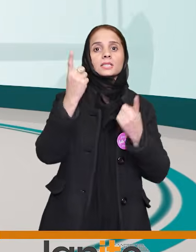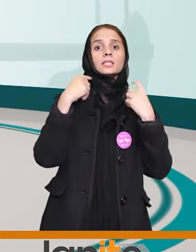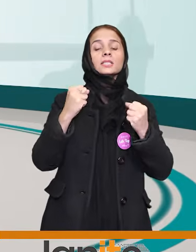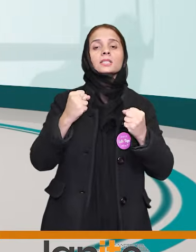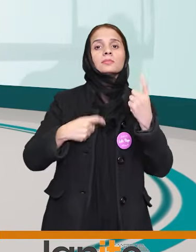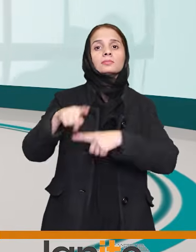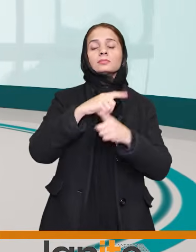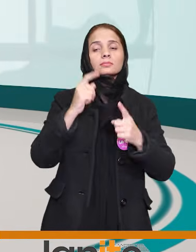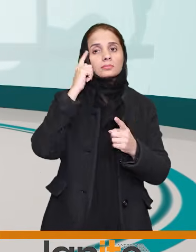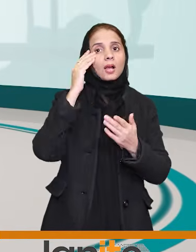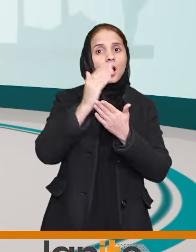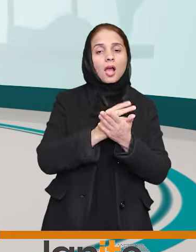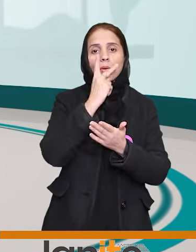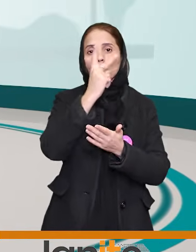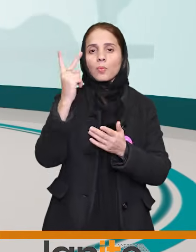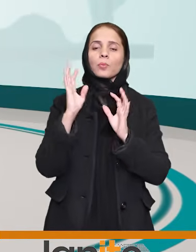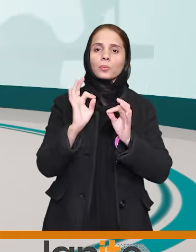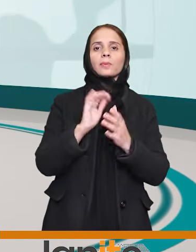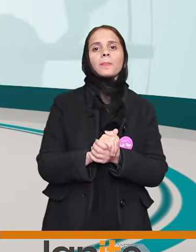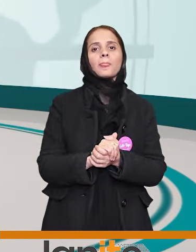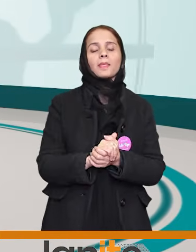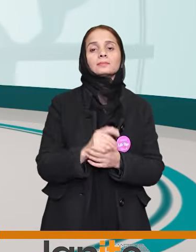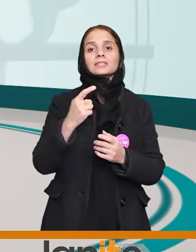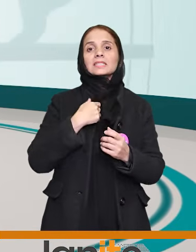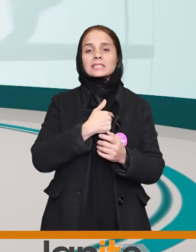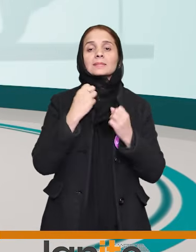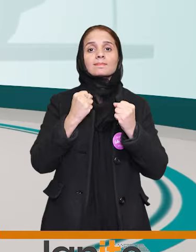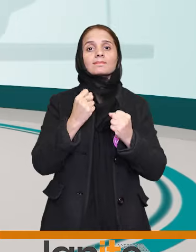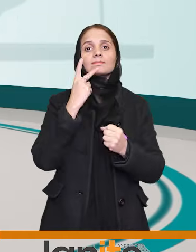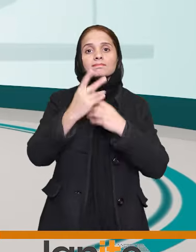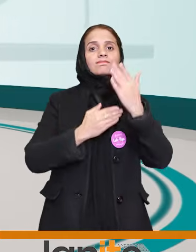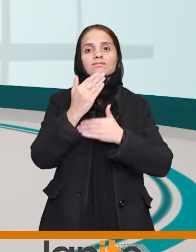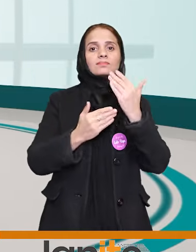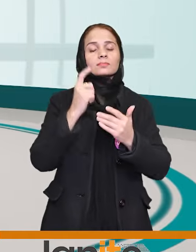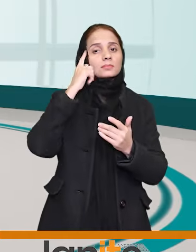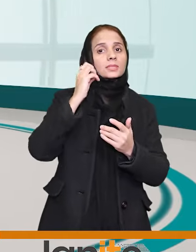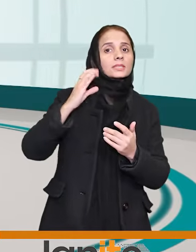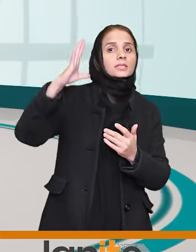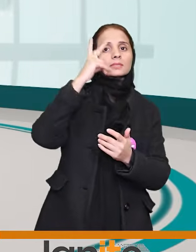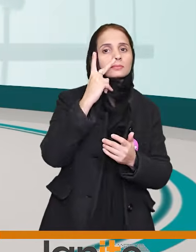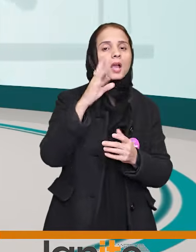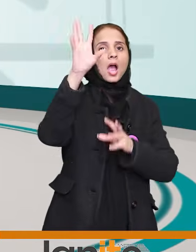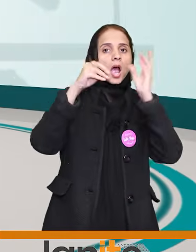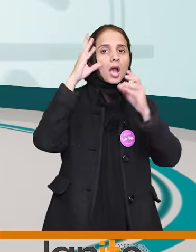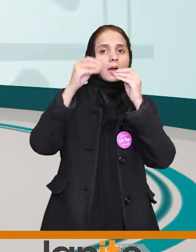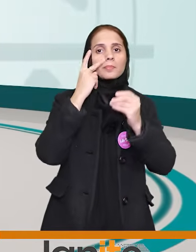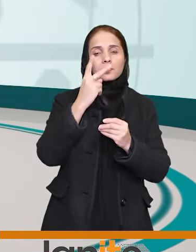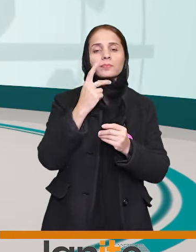that vibes which you are seeing in me right now. Because this is the energy that transforms knowledge and attracts viewers,